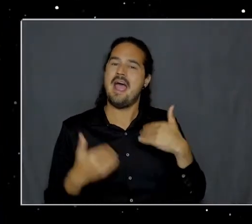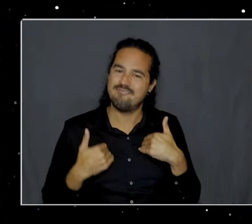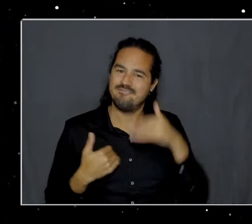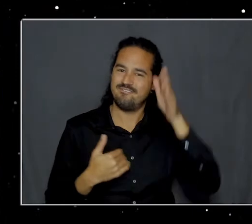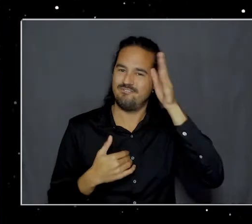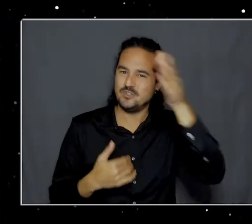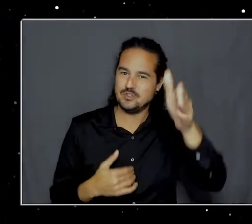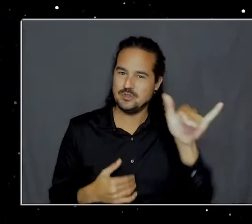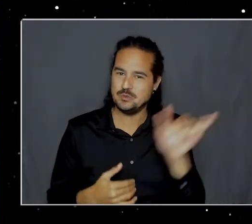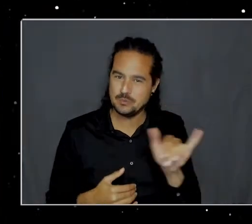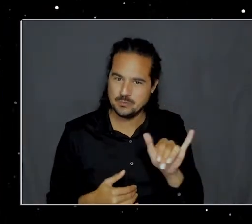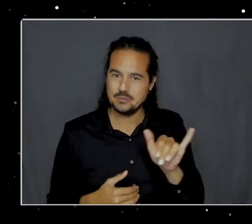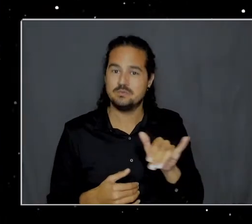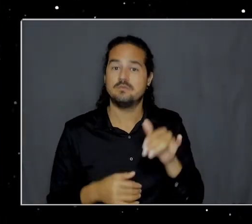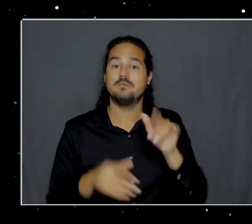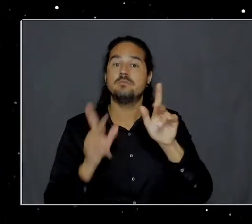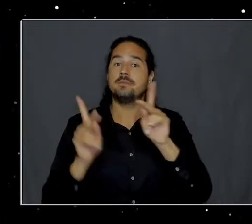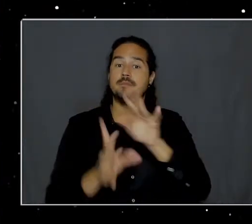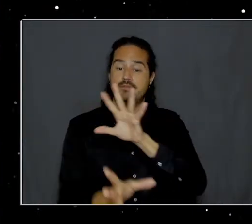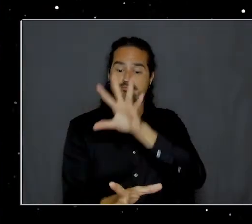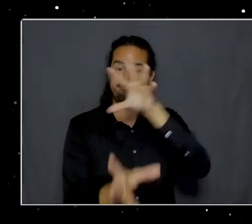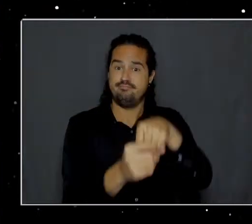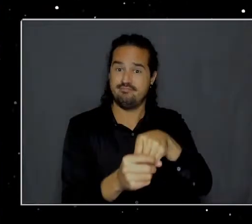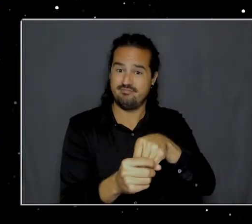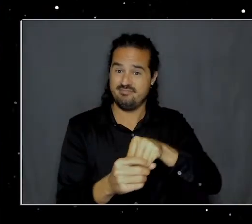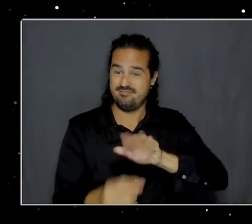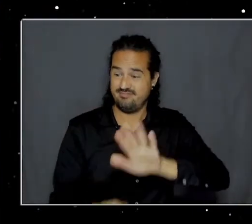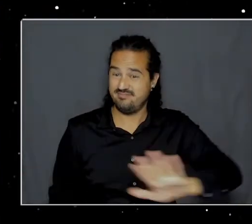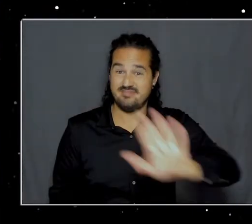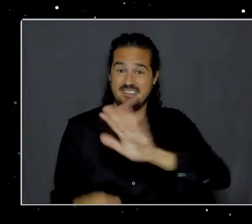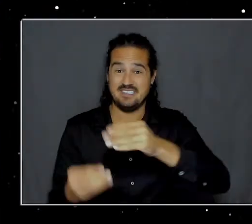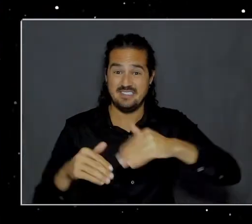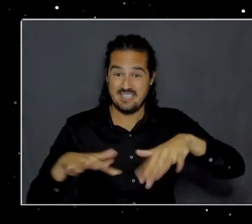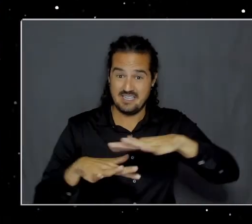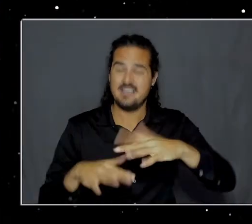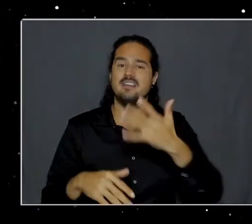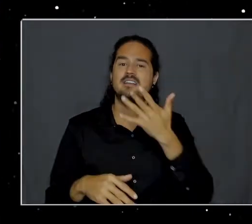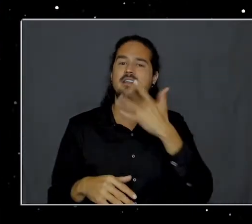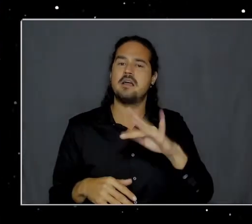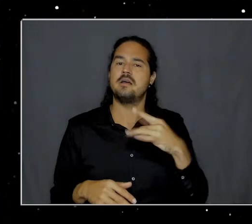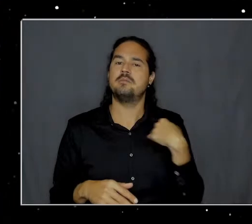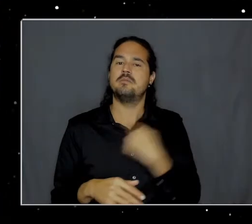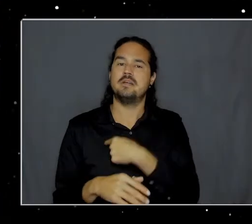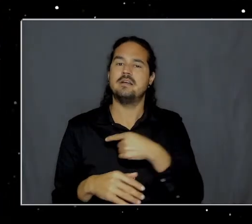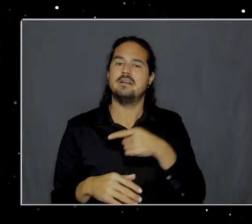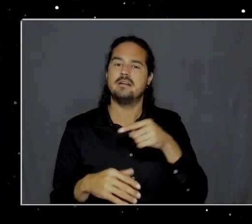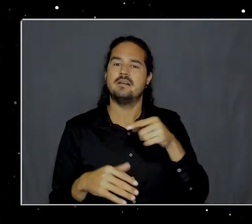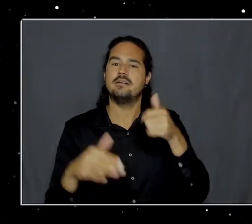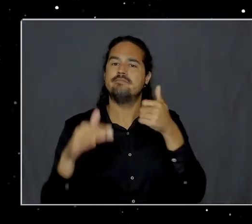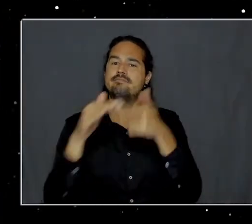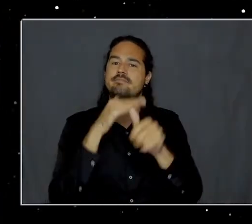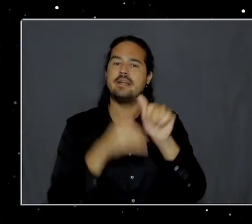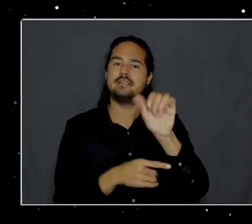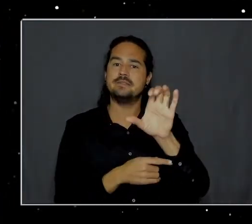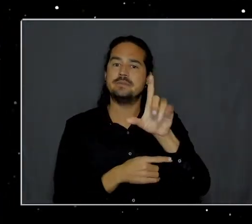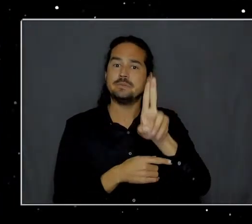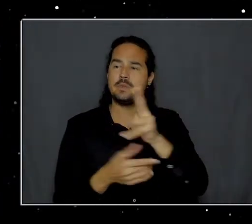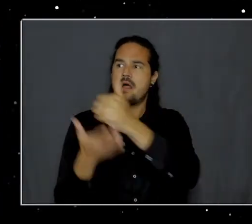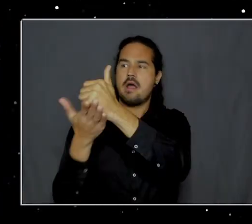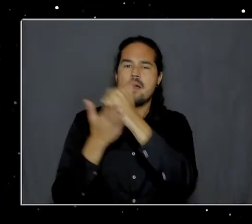DO HAVE A FUTURE. AND OUR PARTICIPATION IN THAT IS POSSIBLE, AND LUCKILY WE'RE ALREADY HERE AND THE ACLU IS A